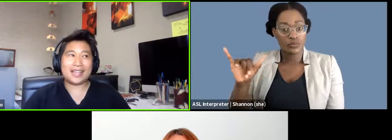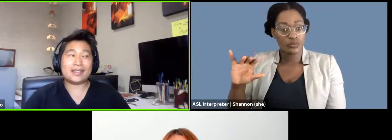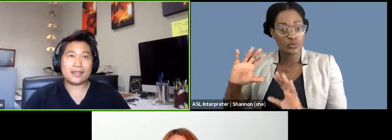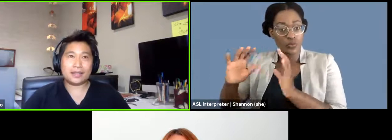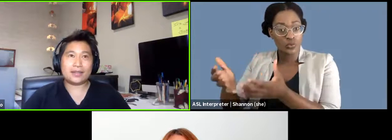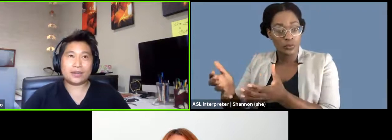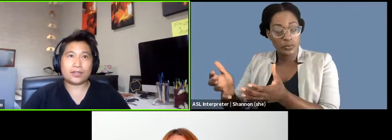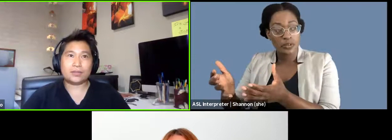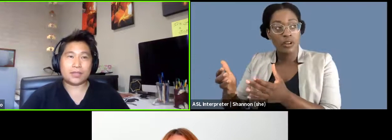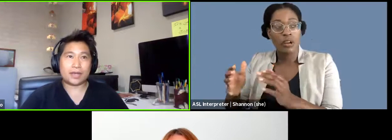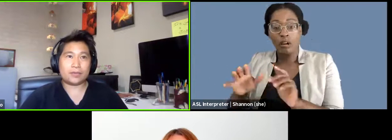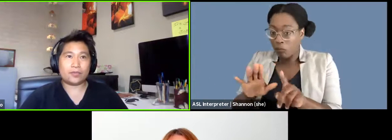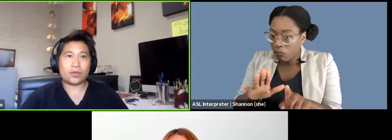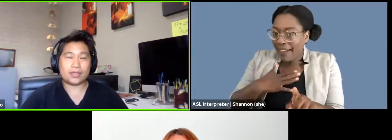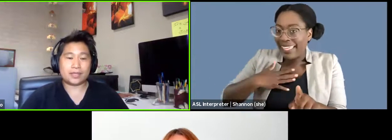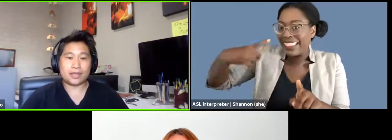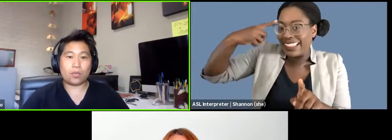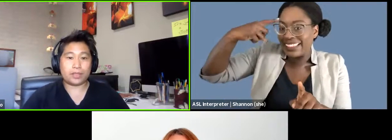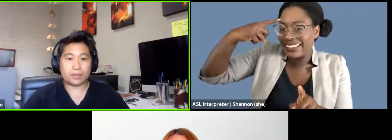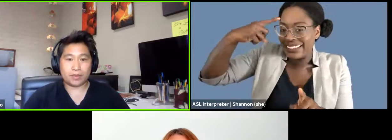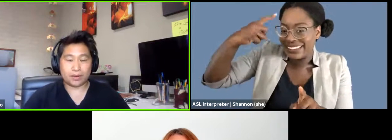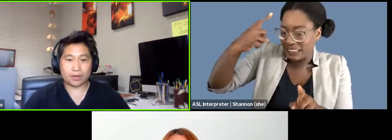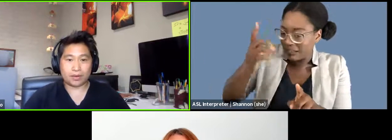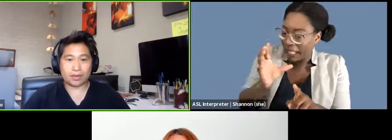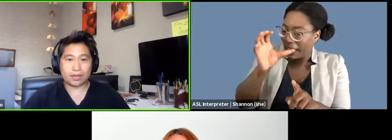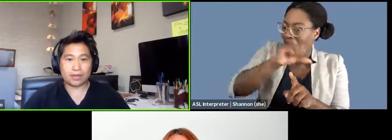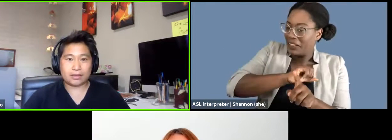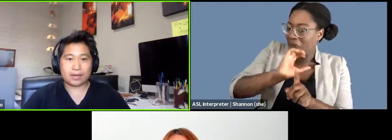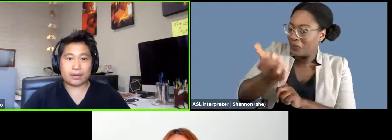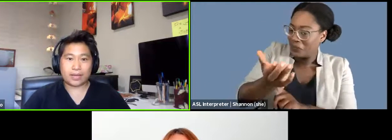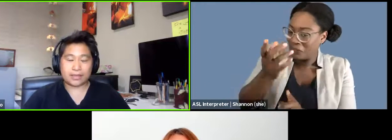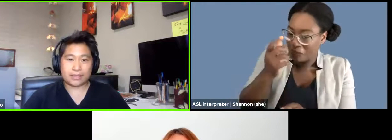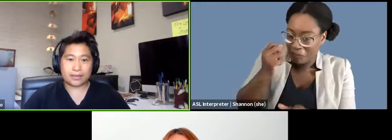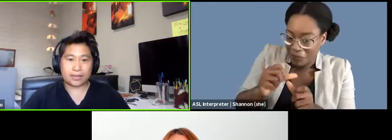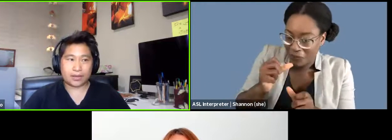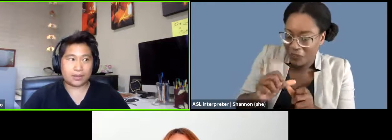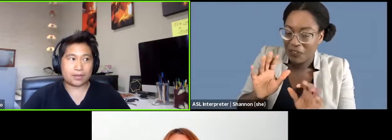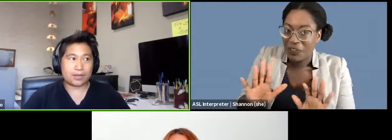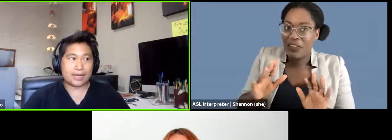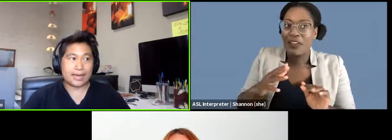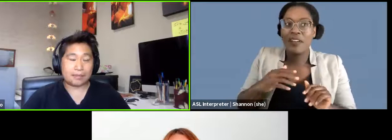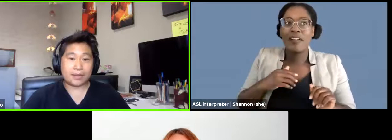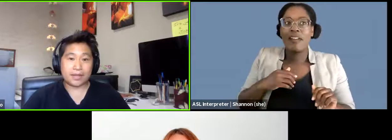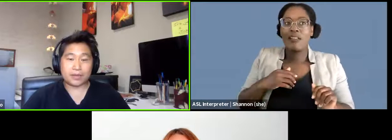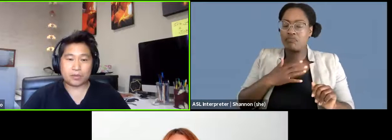I think there are sometimes voices that want to be heard and aren’t necessarily heard. Because I am